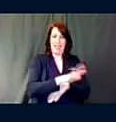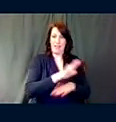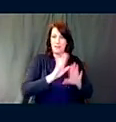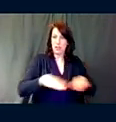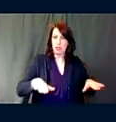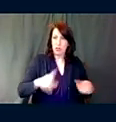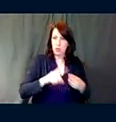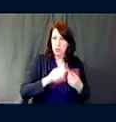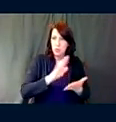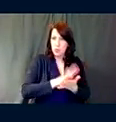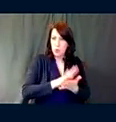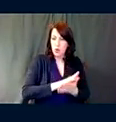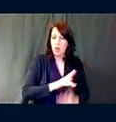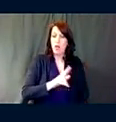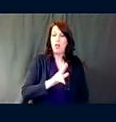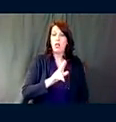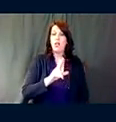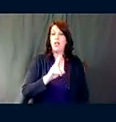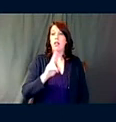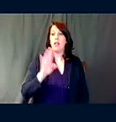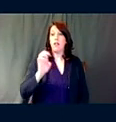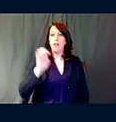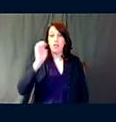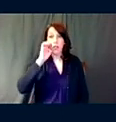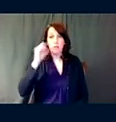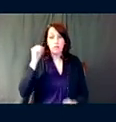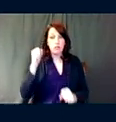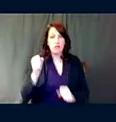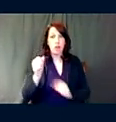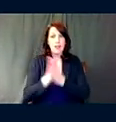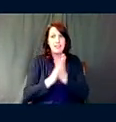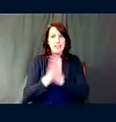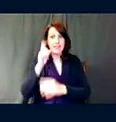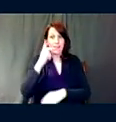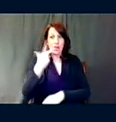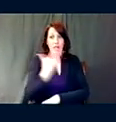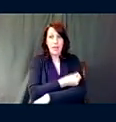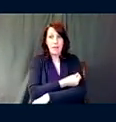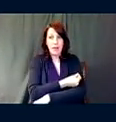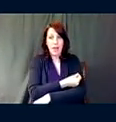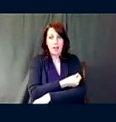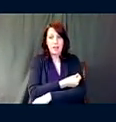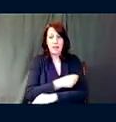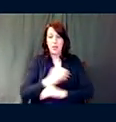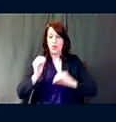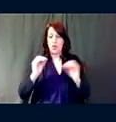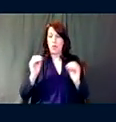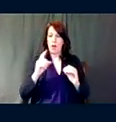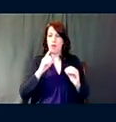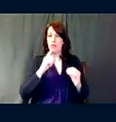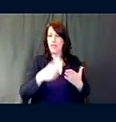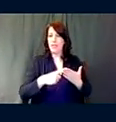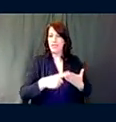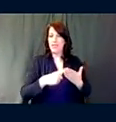SCHOOL. SO IN THE U.S. WE HAVE STRONG